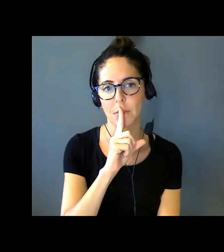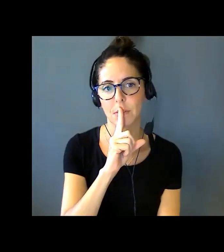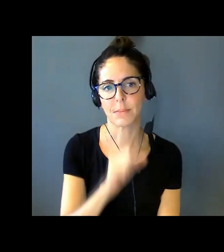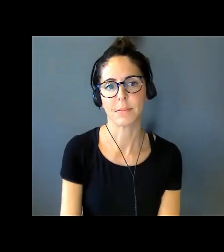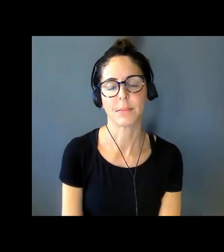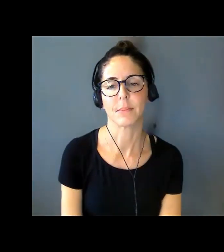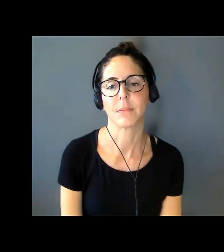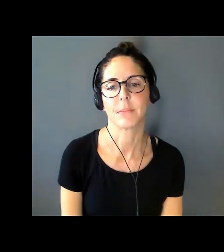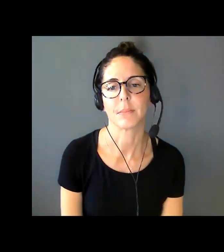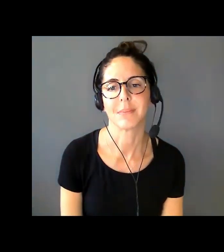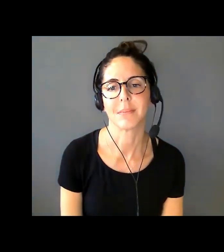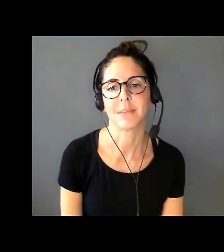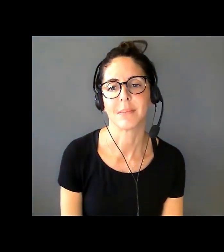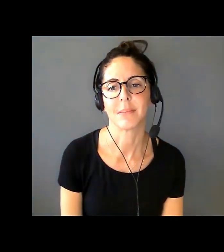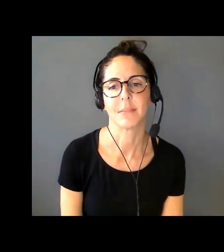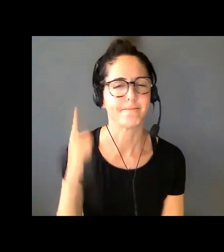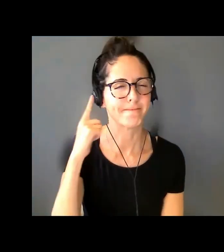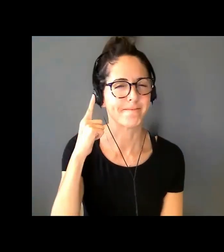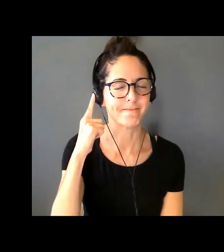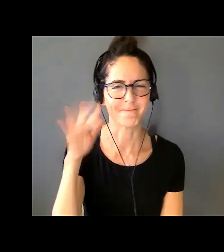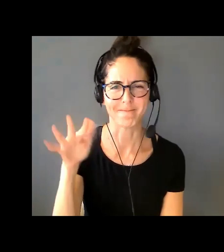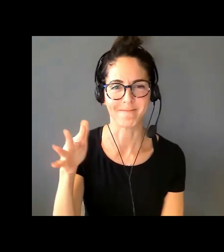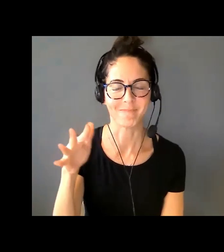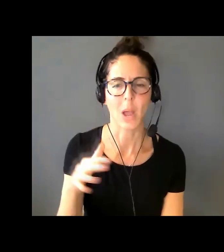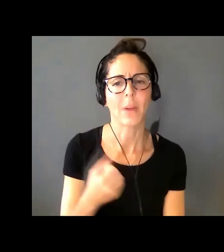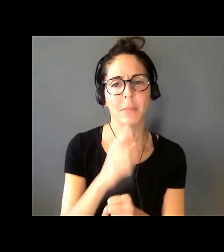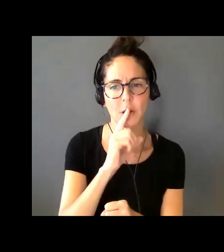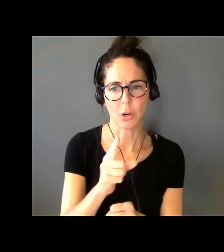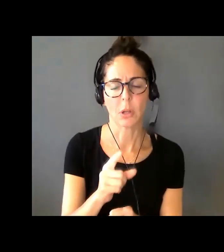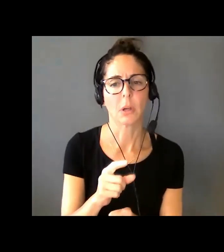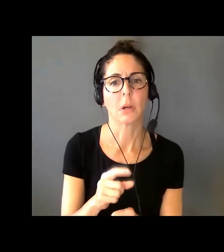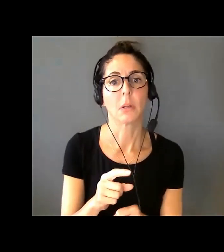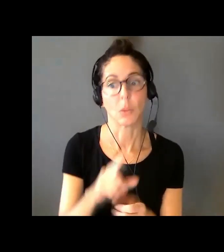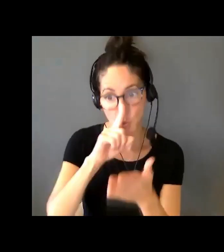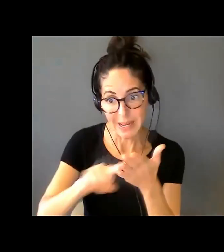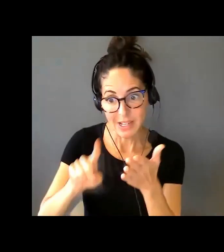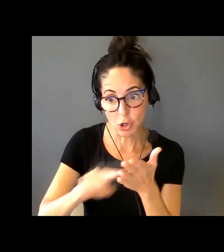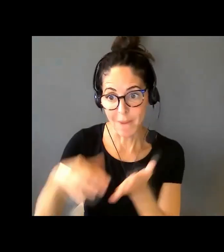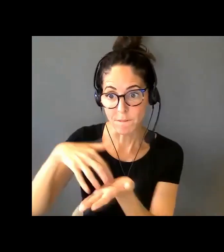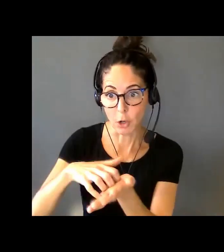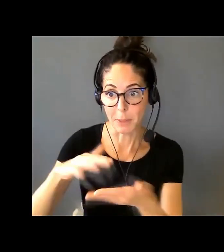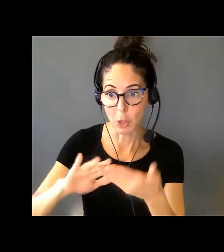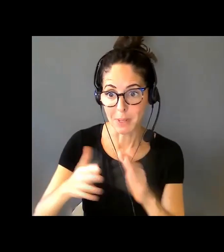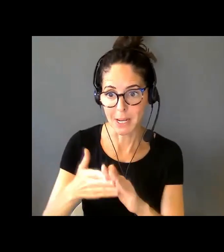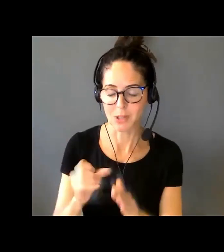we are not researching vulnerable communities to only advance our research and careers.